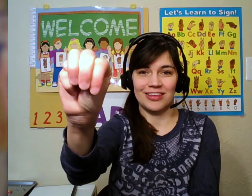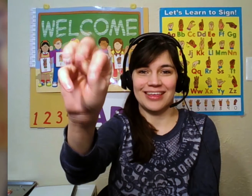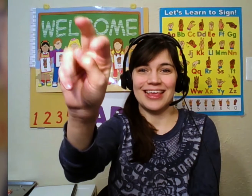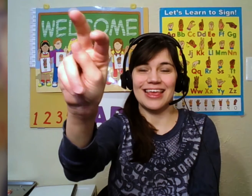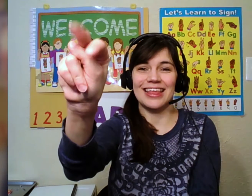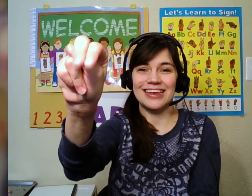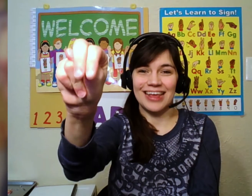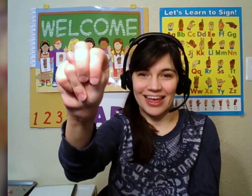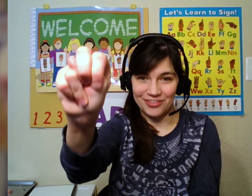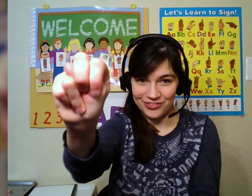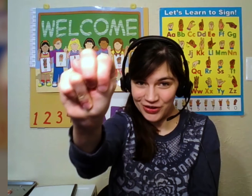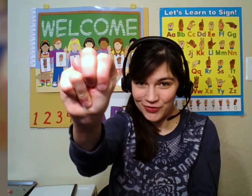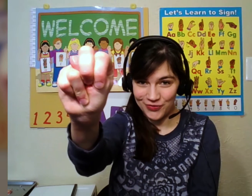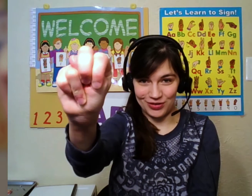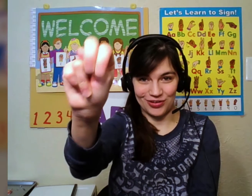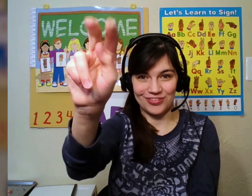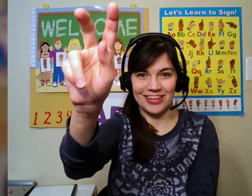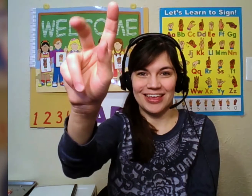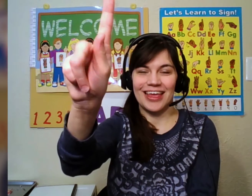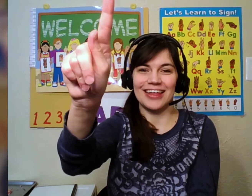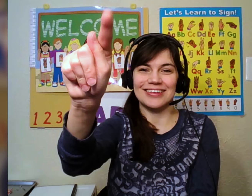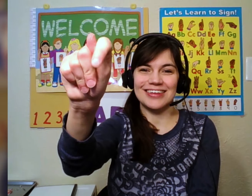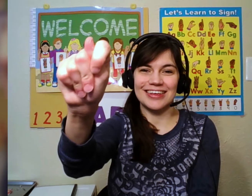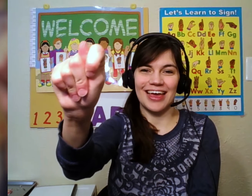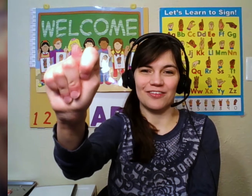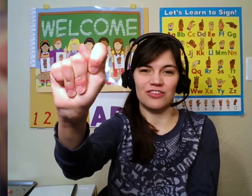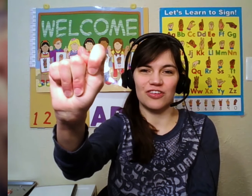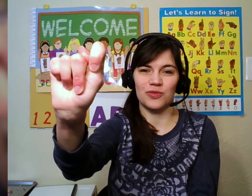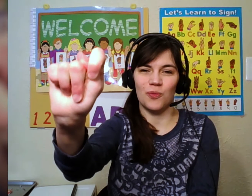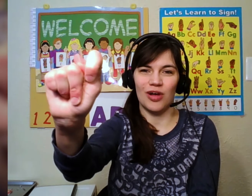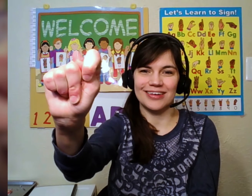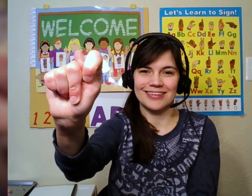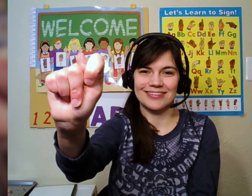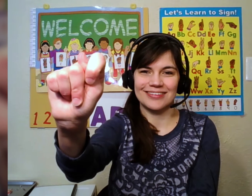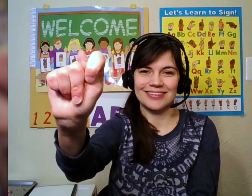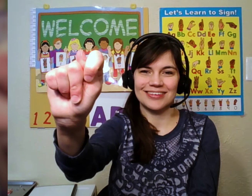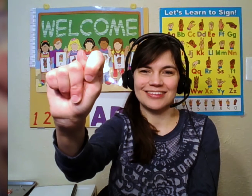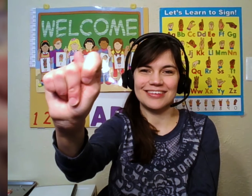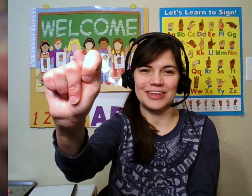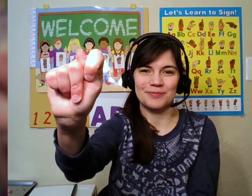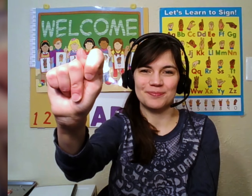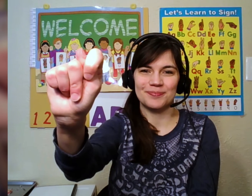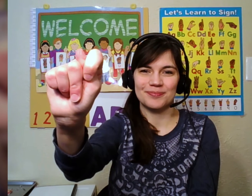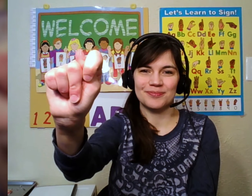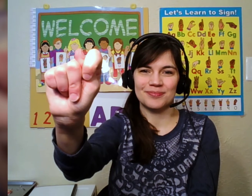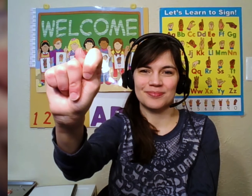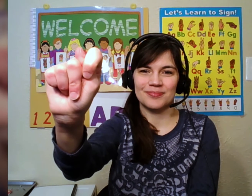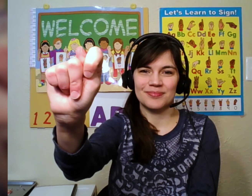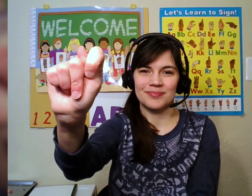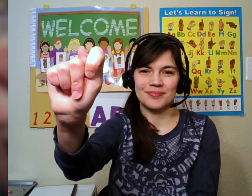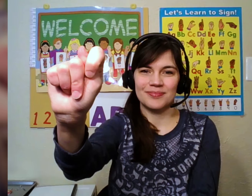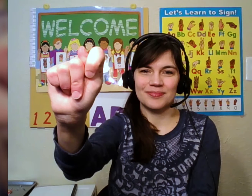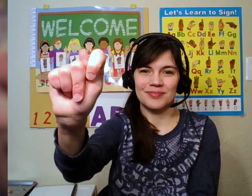N has two fingers, and T has just one. T.